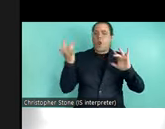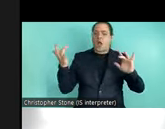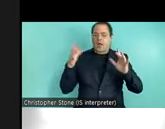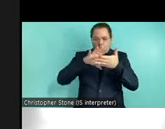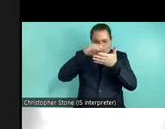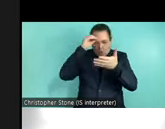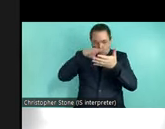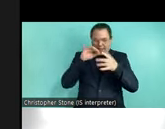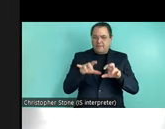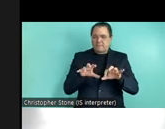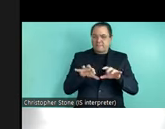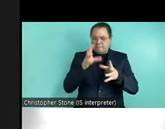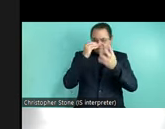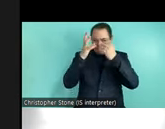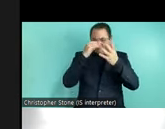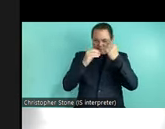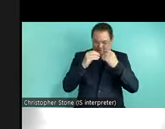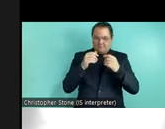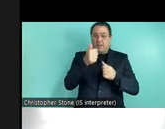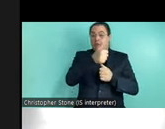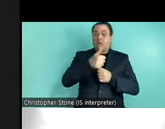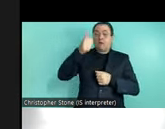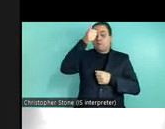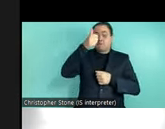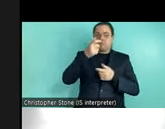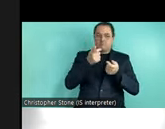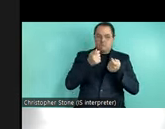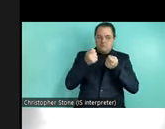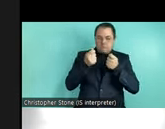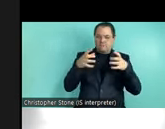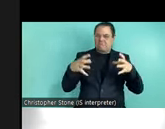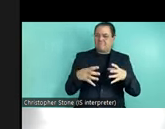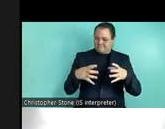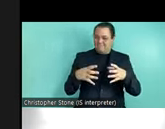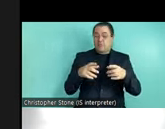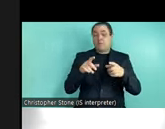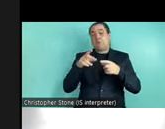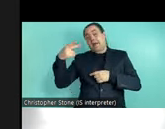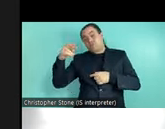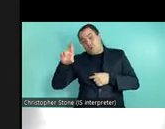15:13:53 line managers, HR at other colleagues on how to manage or deal with President and